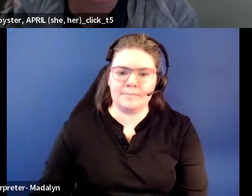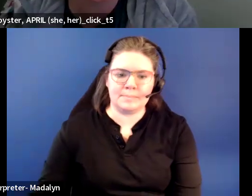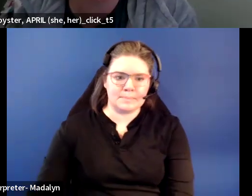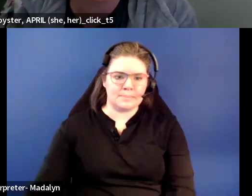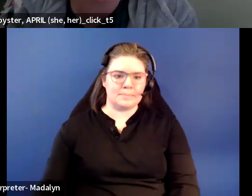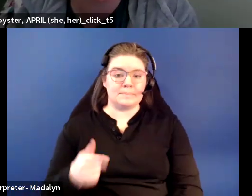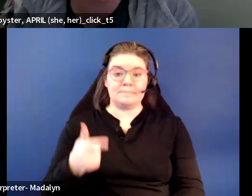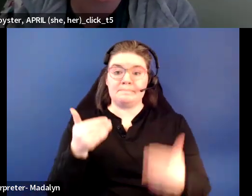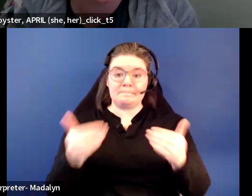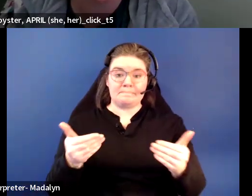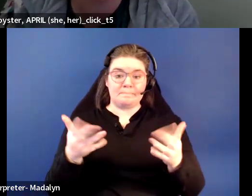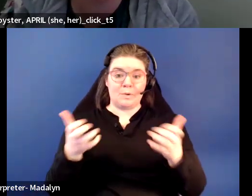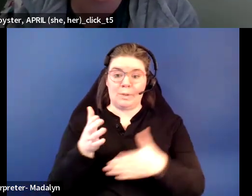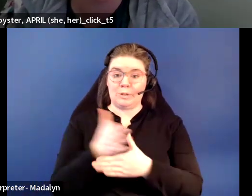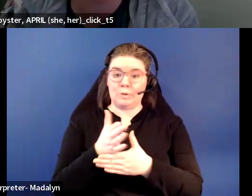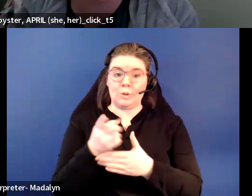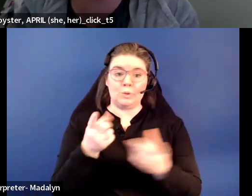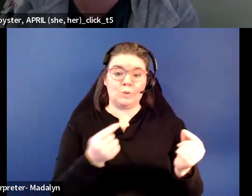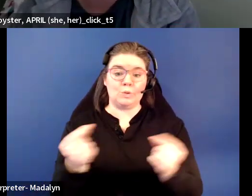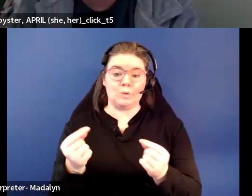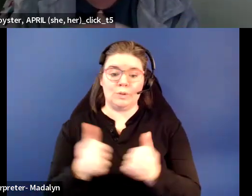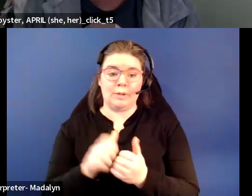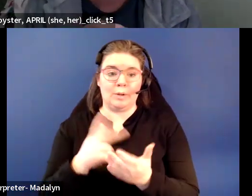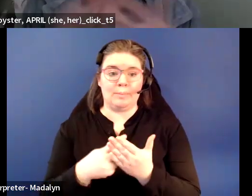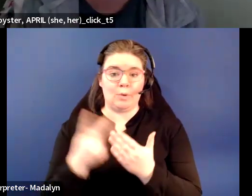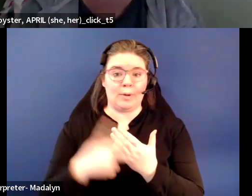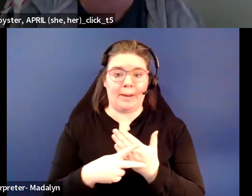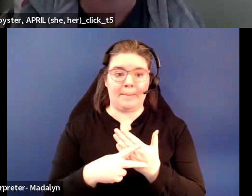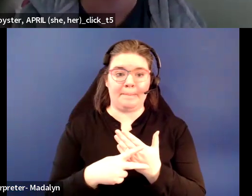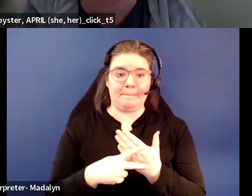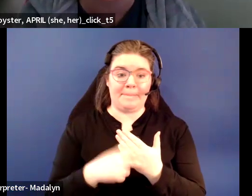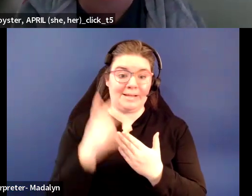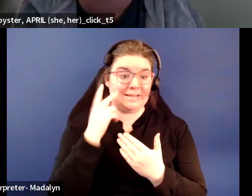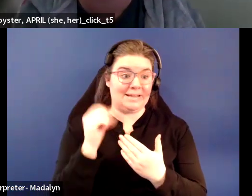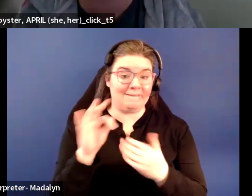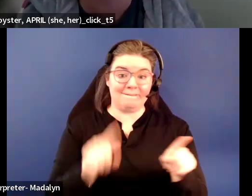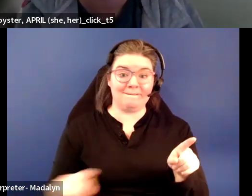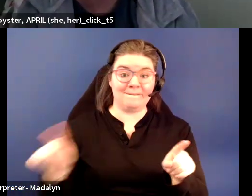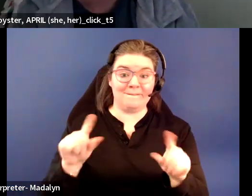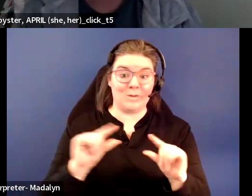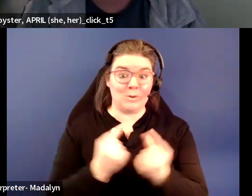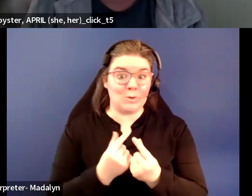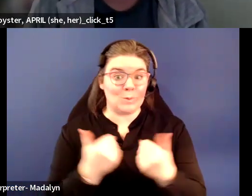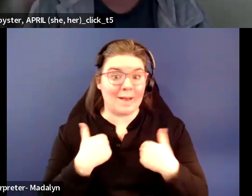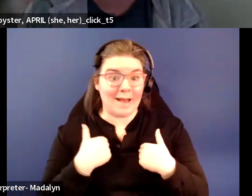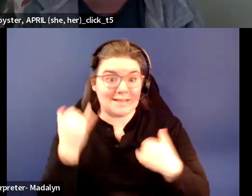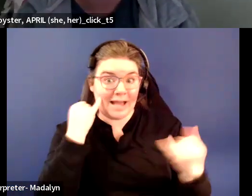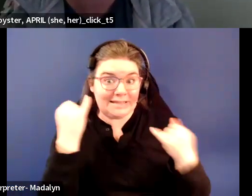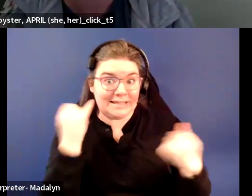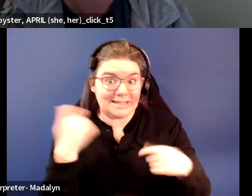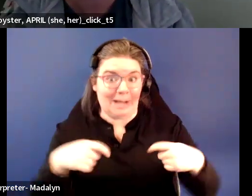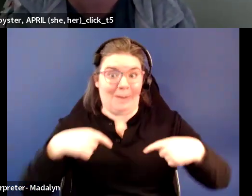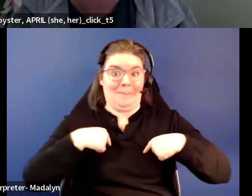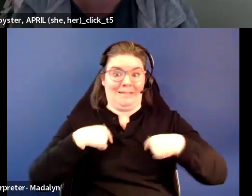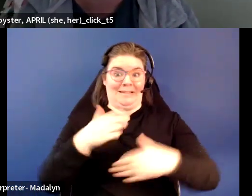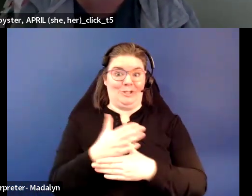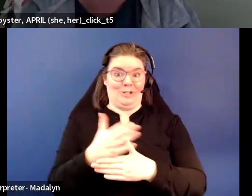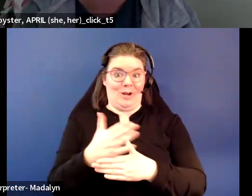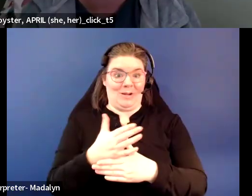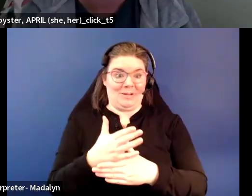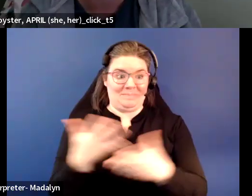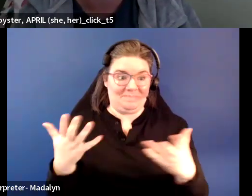Sierra Royster, APRIL (she, her): some of the funding just wondering I'd rather see if the group has ideas versus me sharing anything at this point, because it would just be what I've heard.